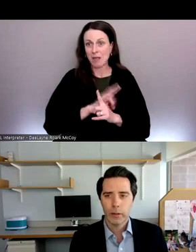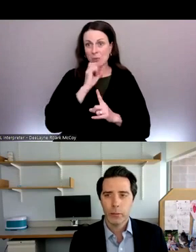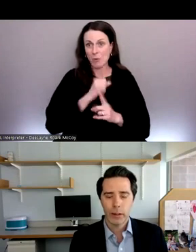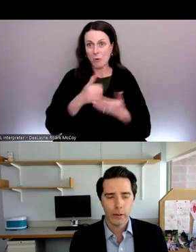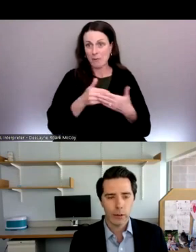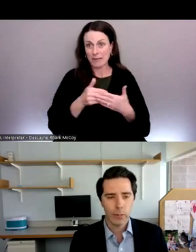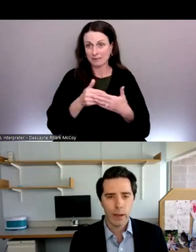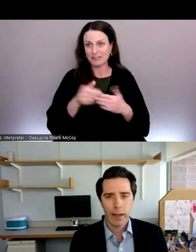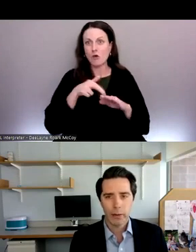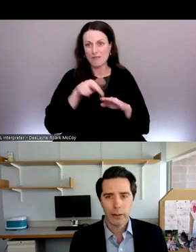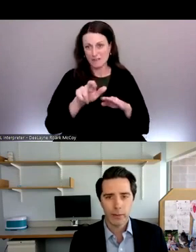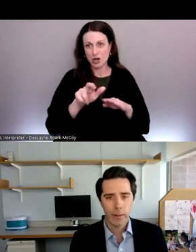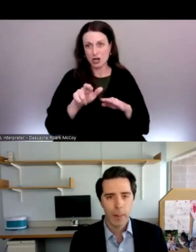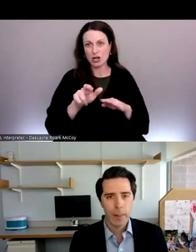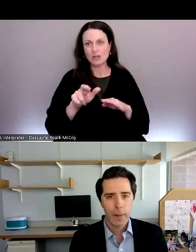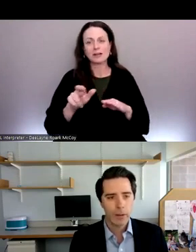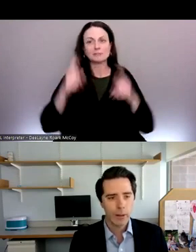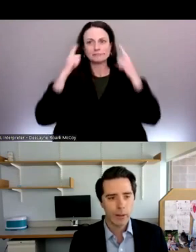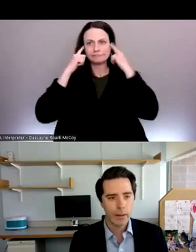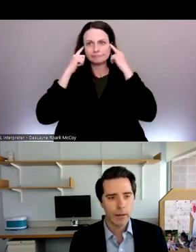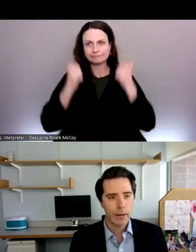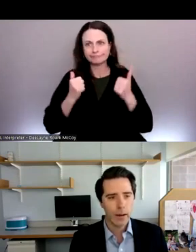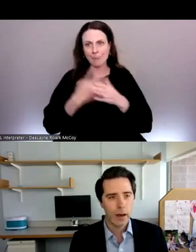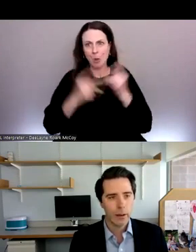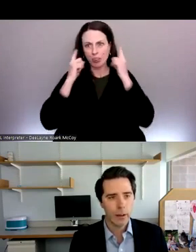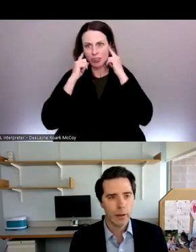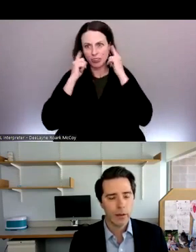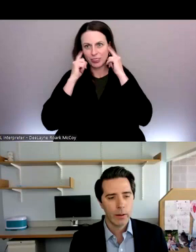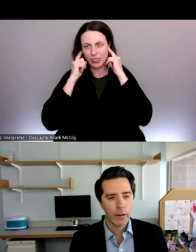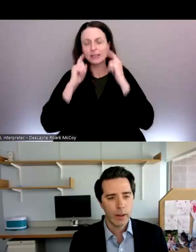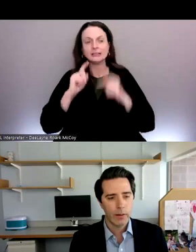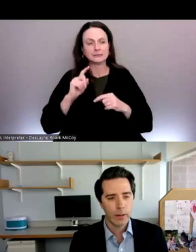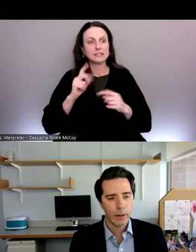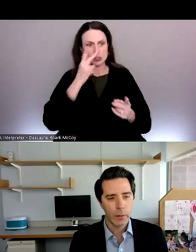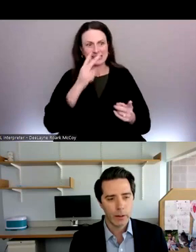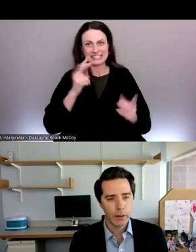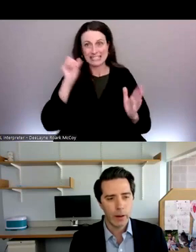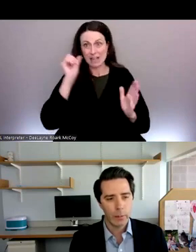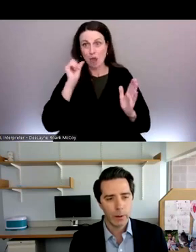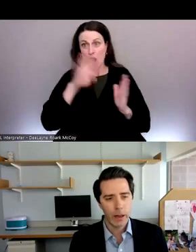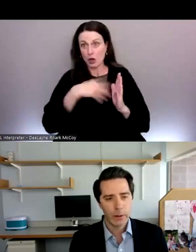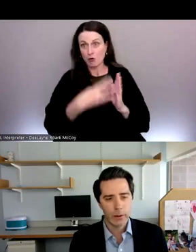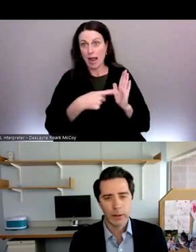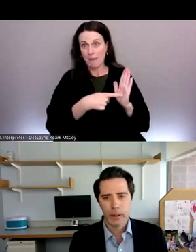their newborn hearing screen bilaterally and you can see an audio that that we